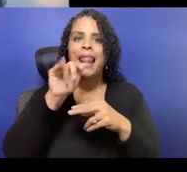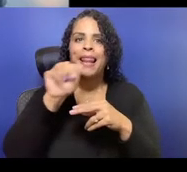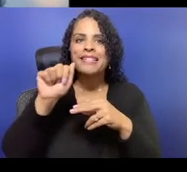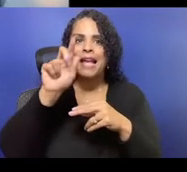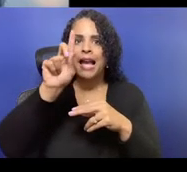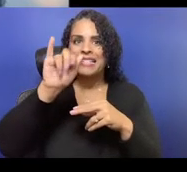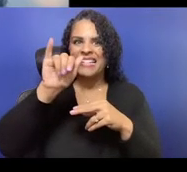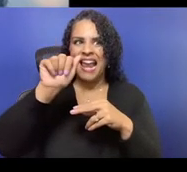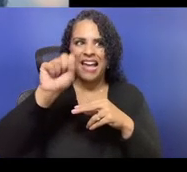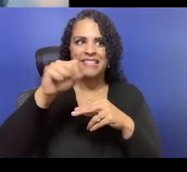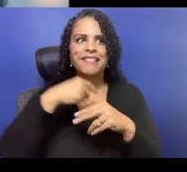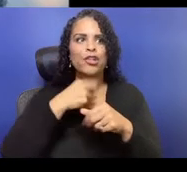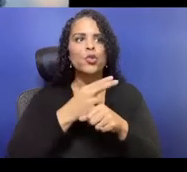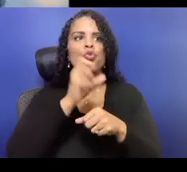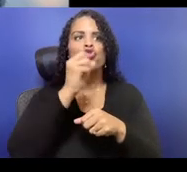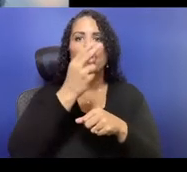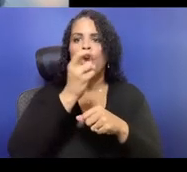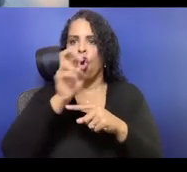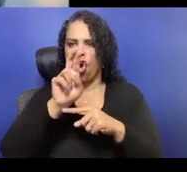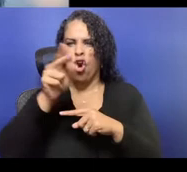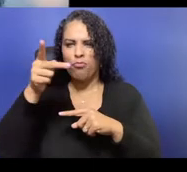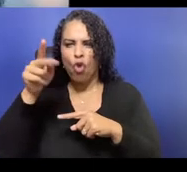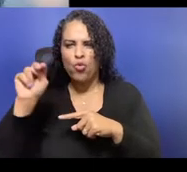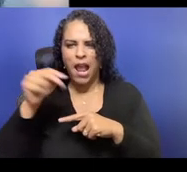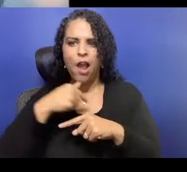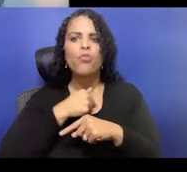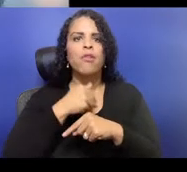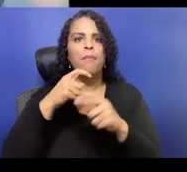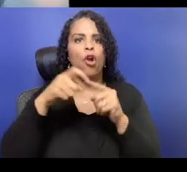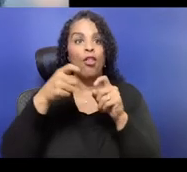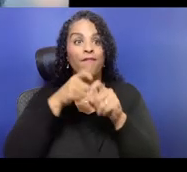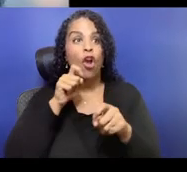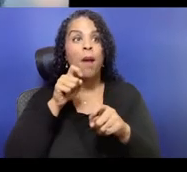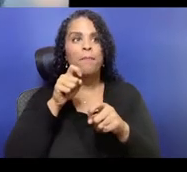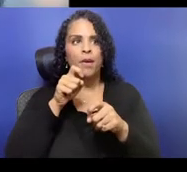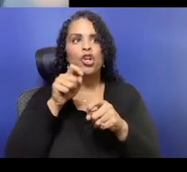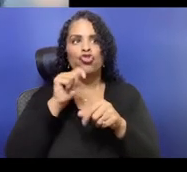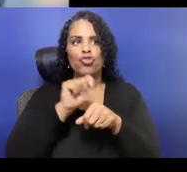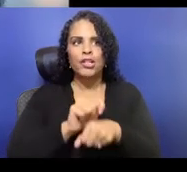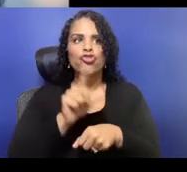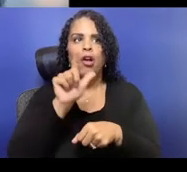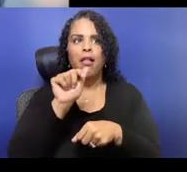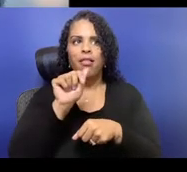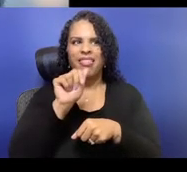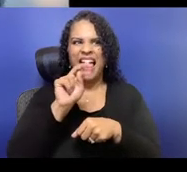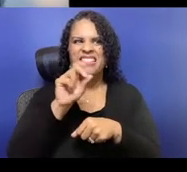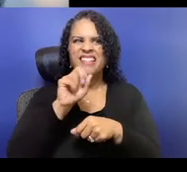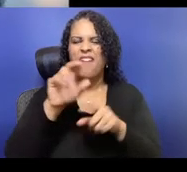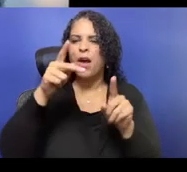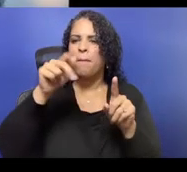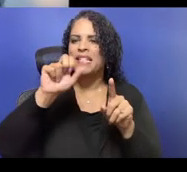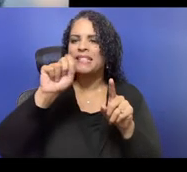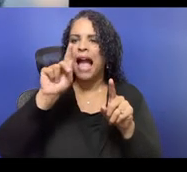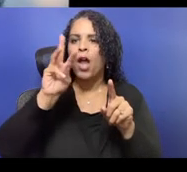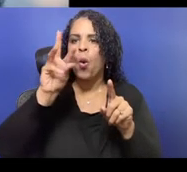on relationship building and de-centralized processes. So we encourage you to participate to whatever extent that you can.